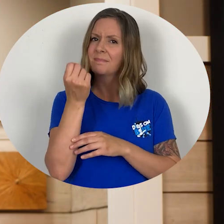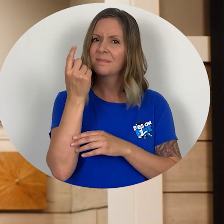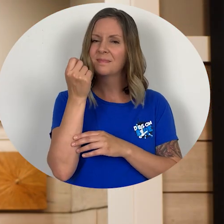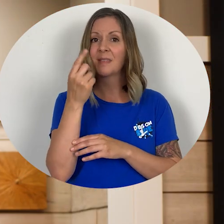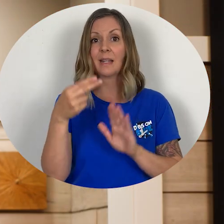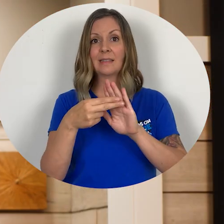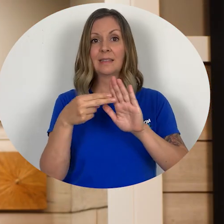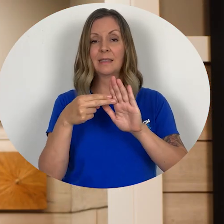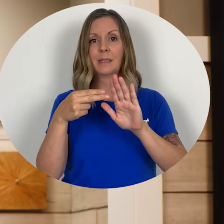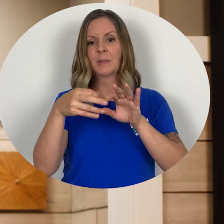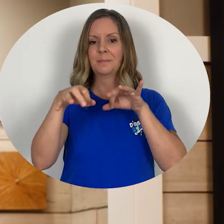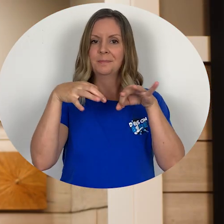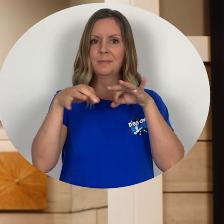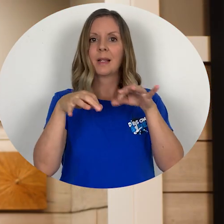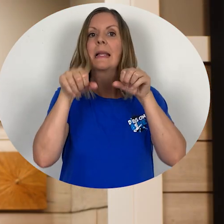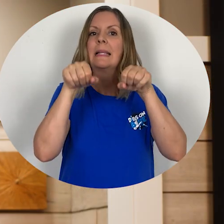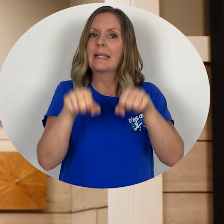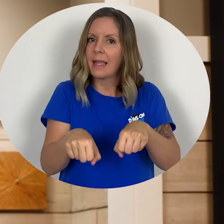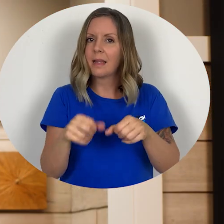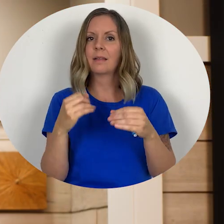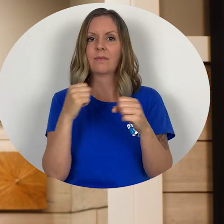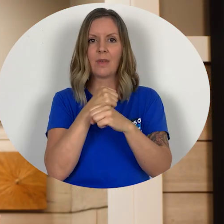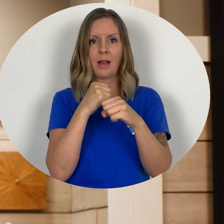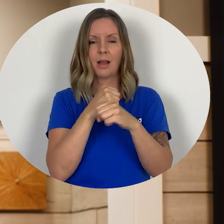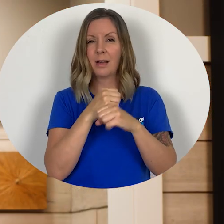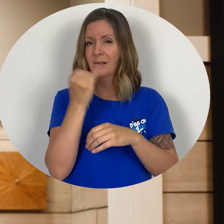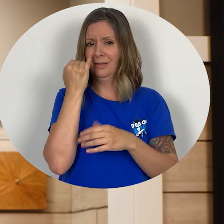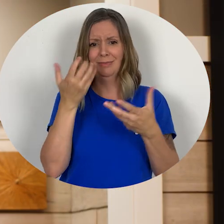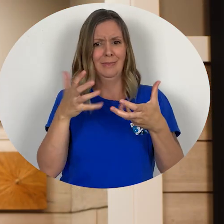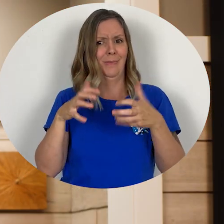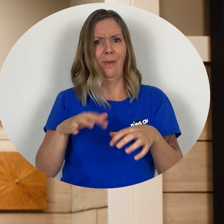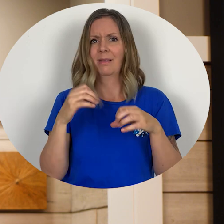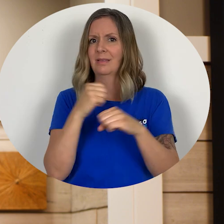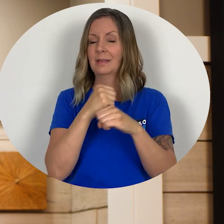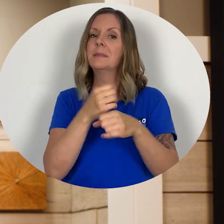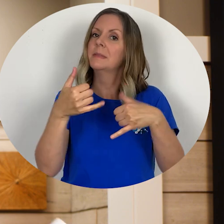to understand here, is that the wording says you “may” fight. If Thanos doesn’t want